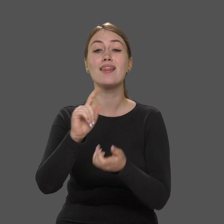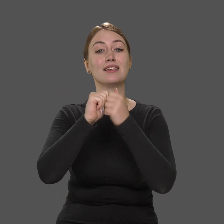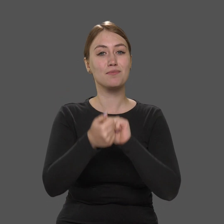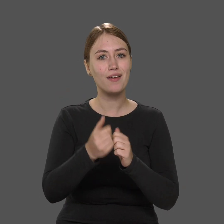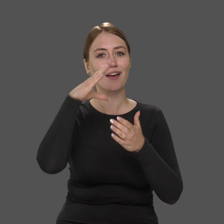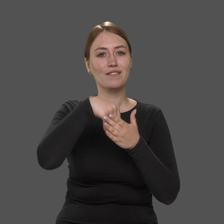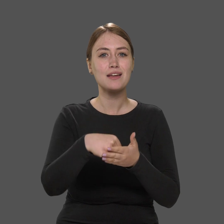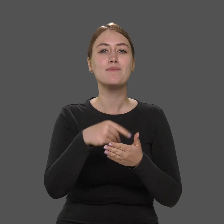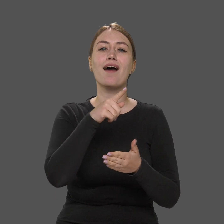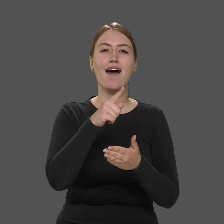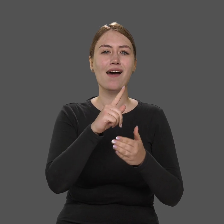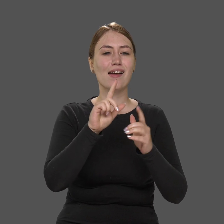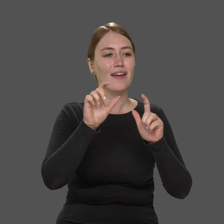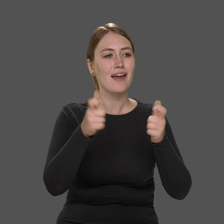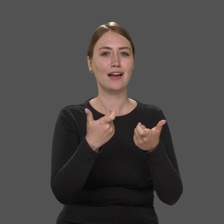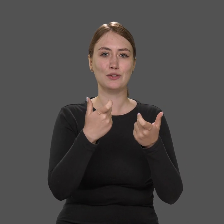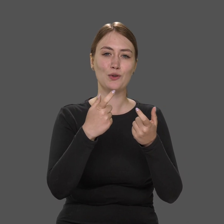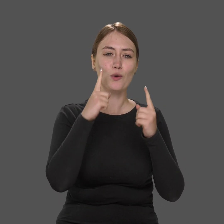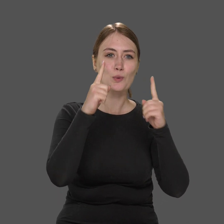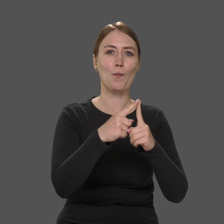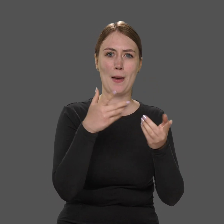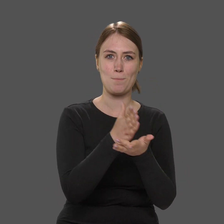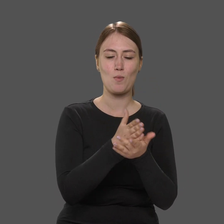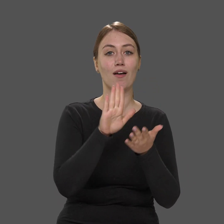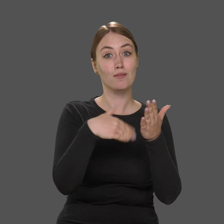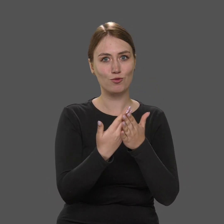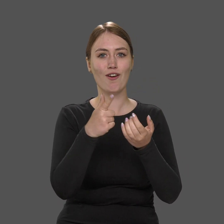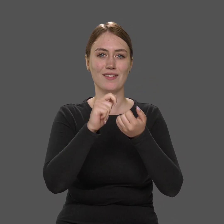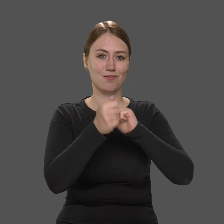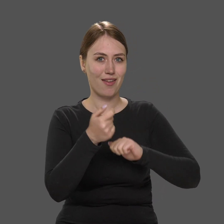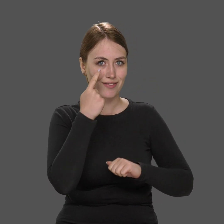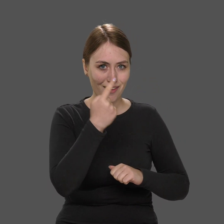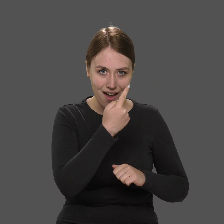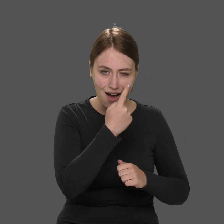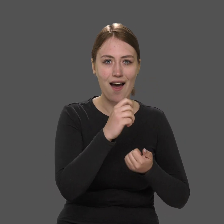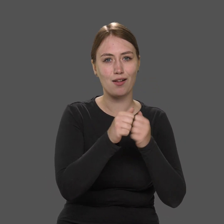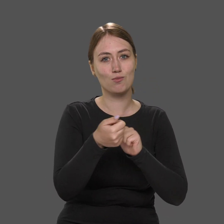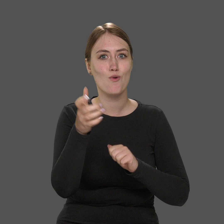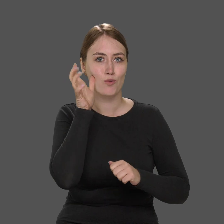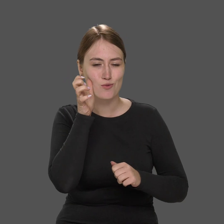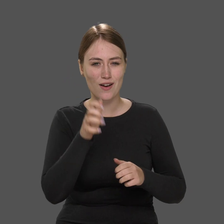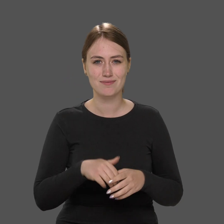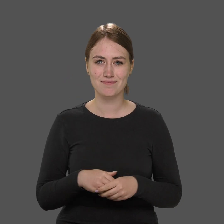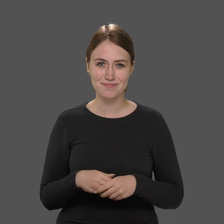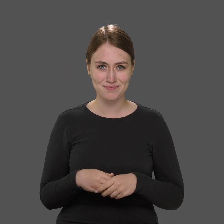but the sense used to execute that task changes!